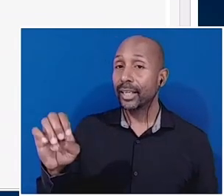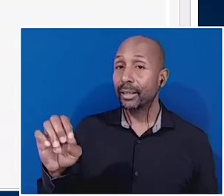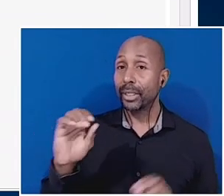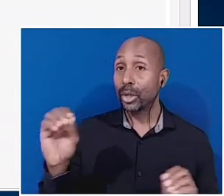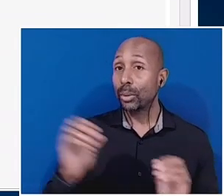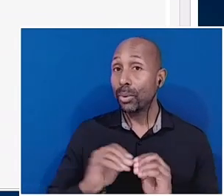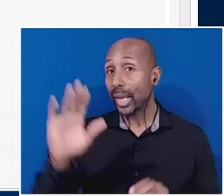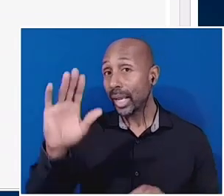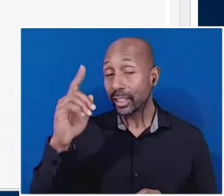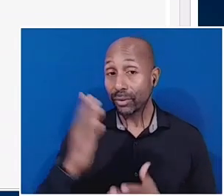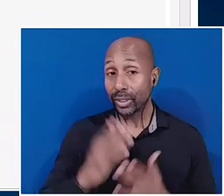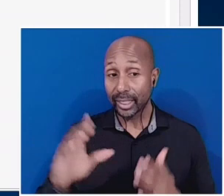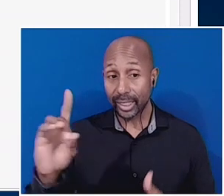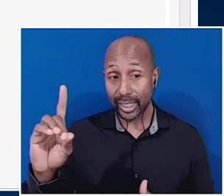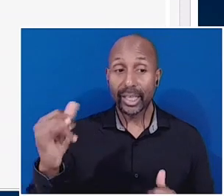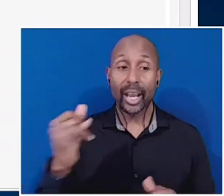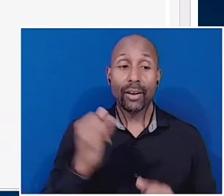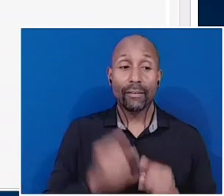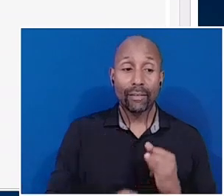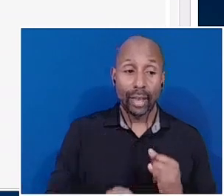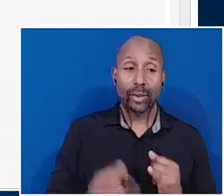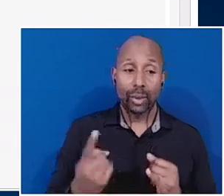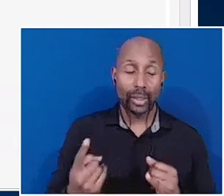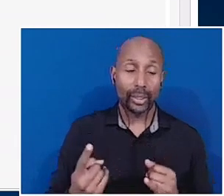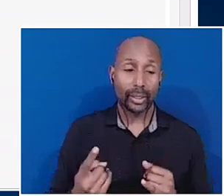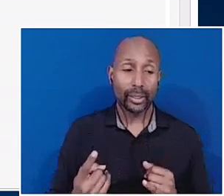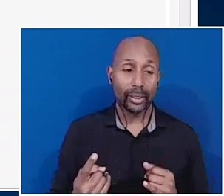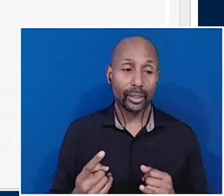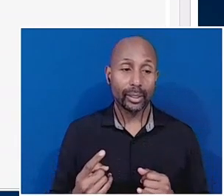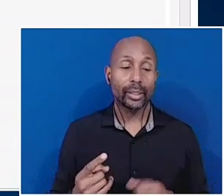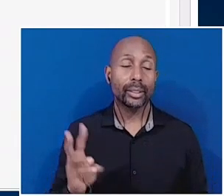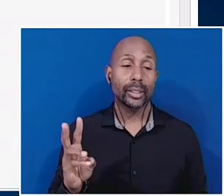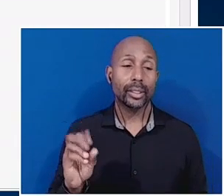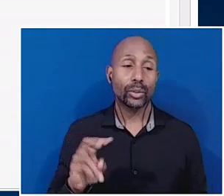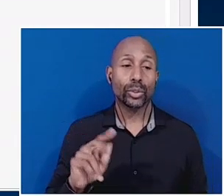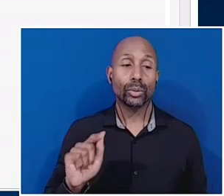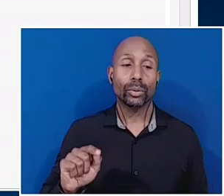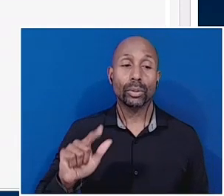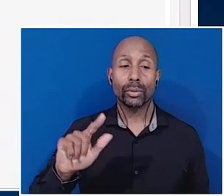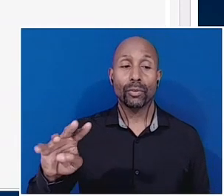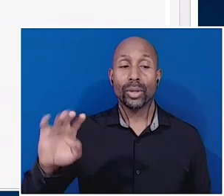602.24(e), transfer credit policies.